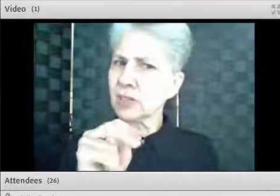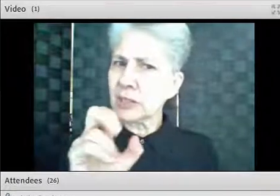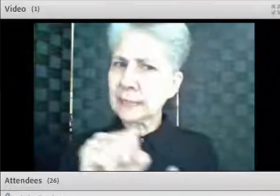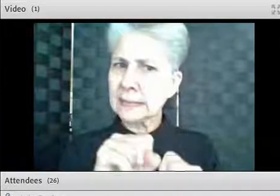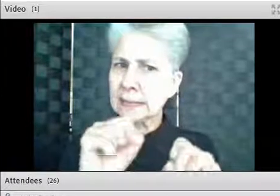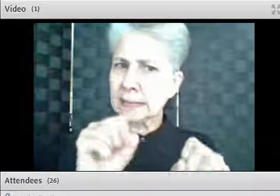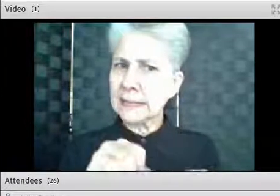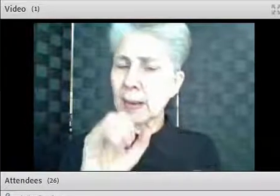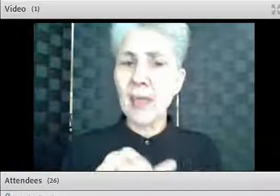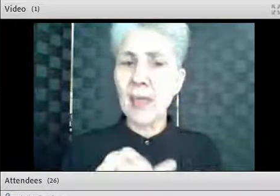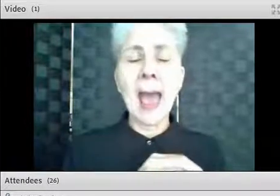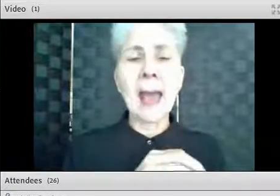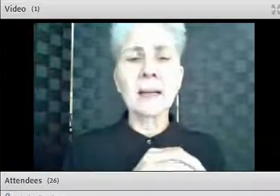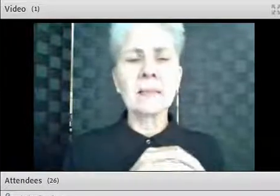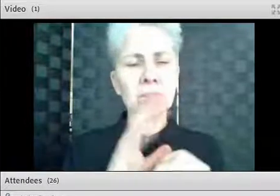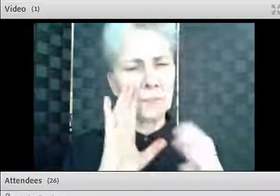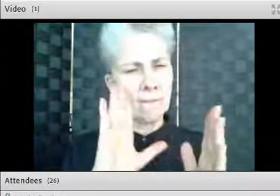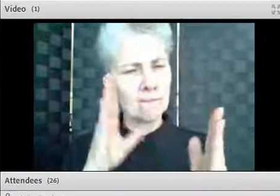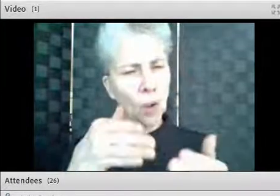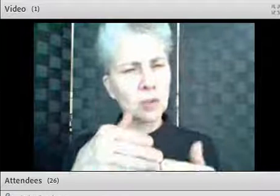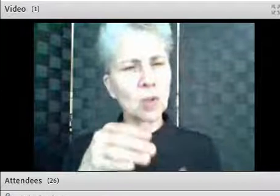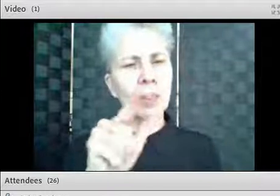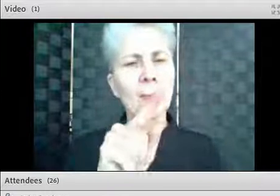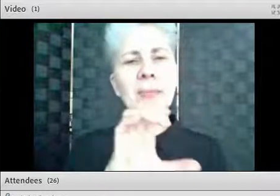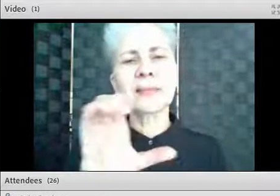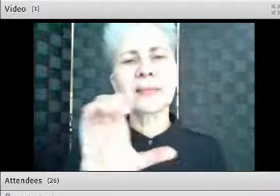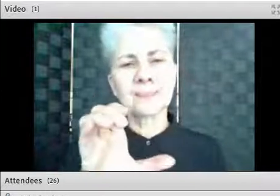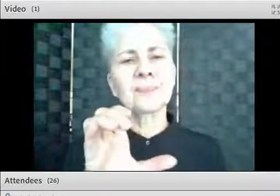Library of Congress' collection, so it's not always going to be great